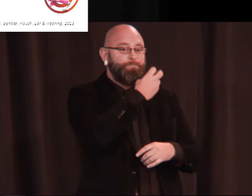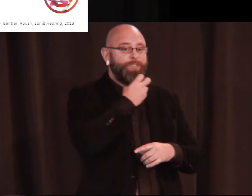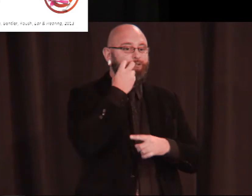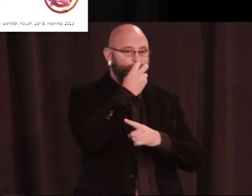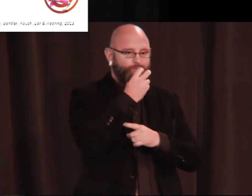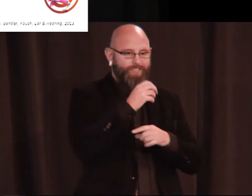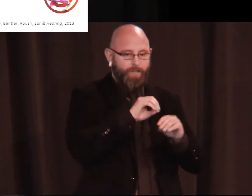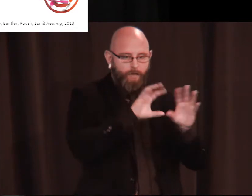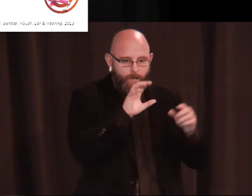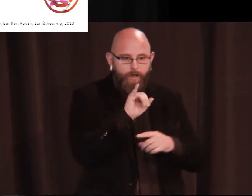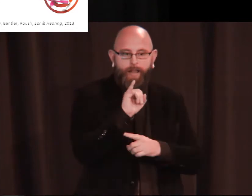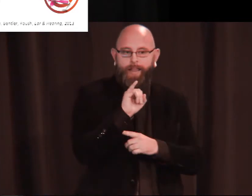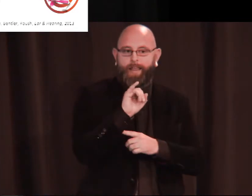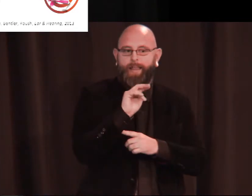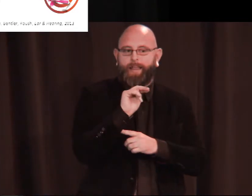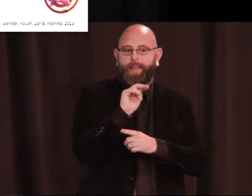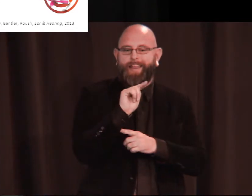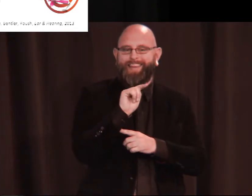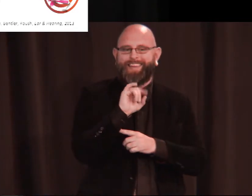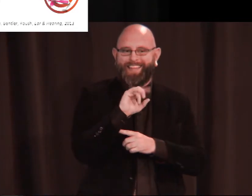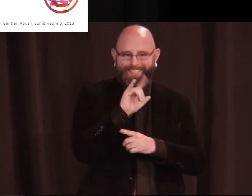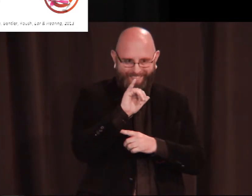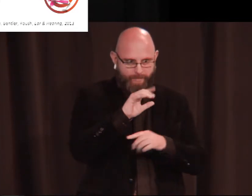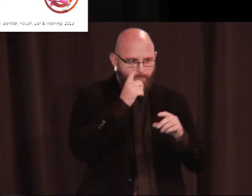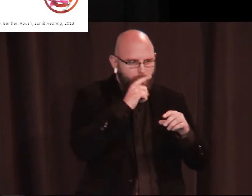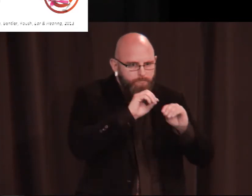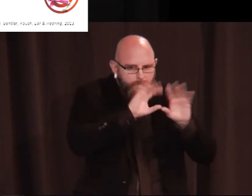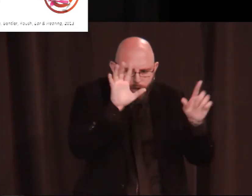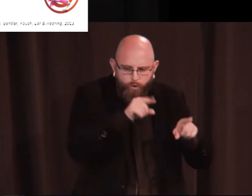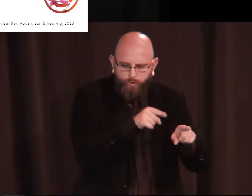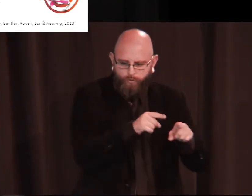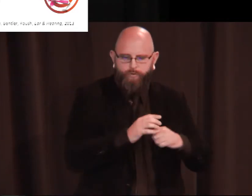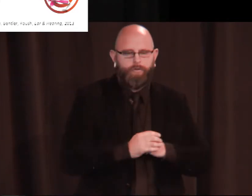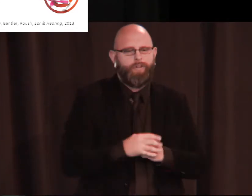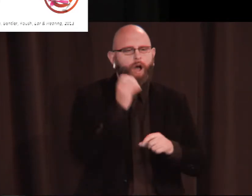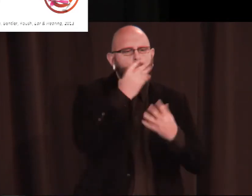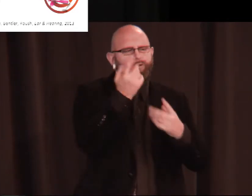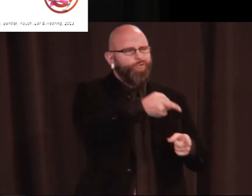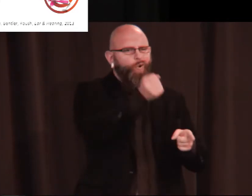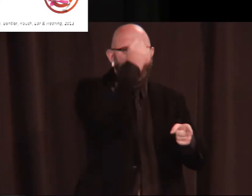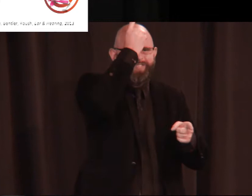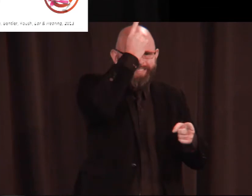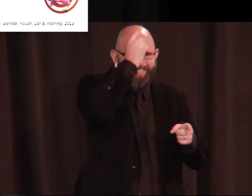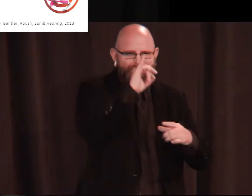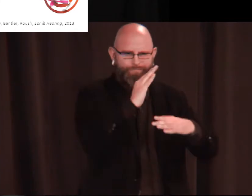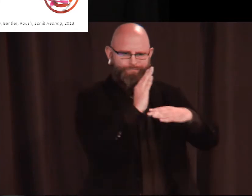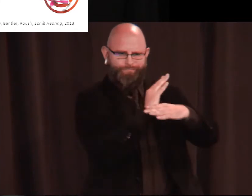So this is measured on a scale of 0 -- sorry -- oops, I can't go back -- 0 to 100.